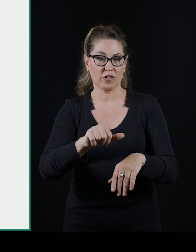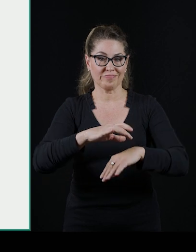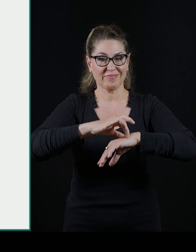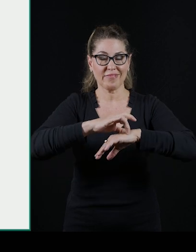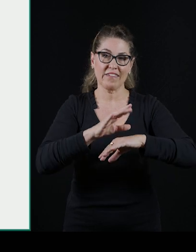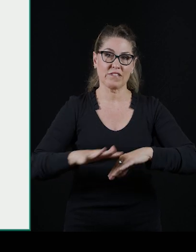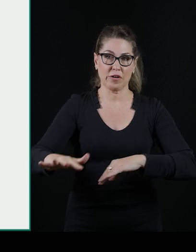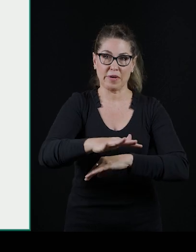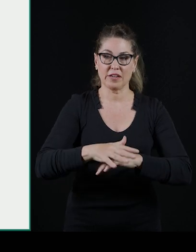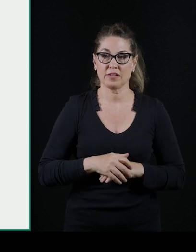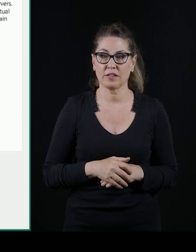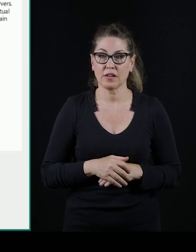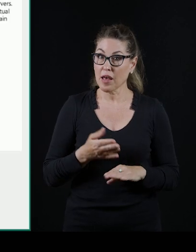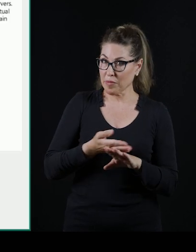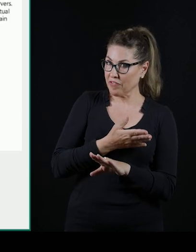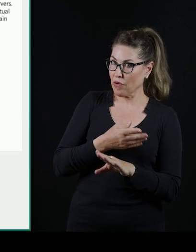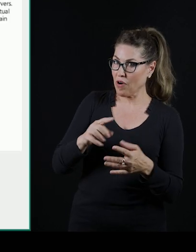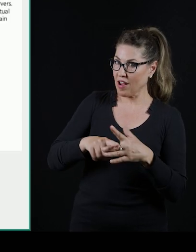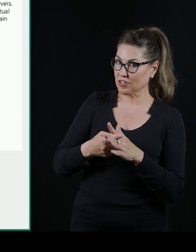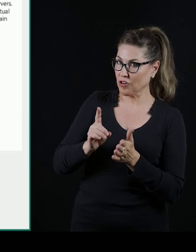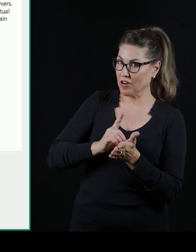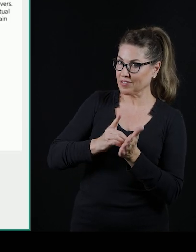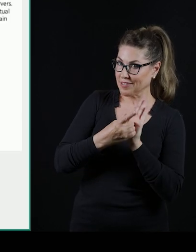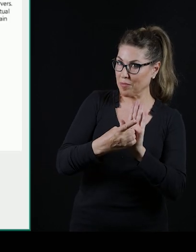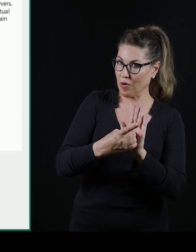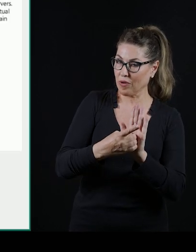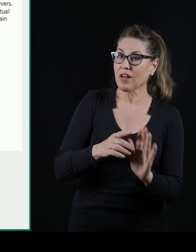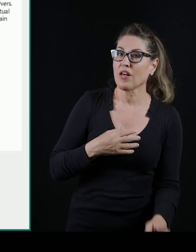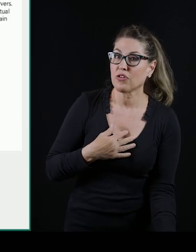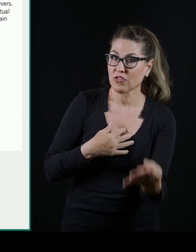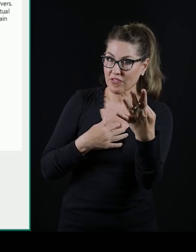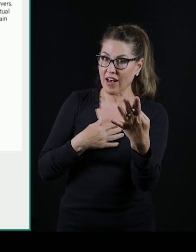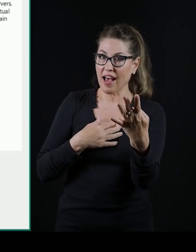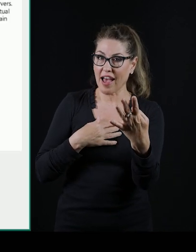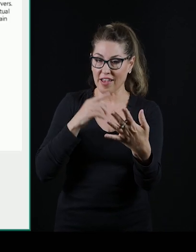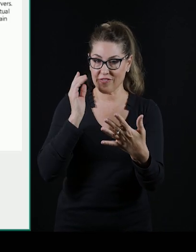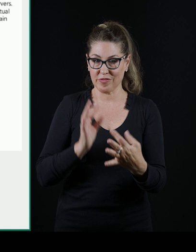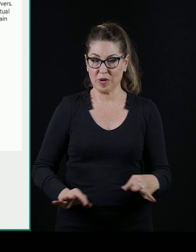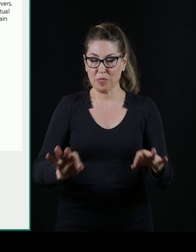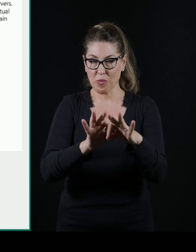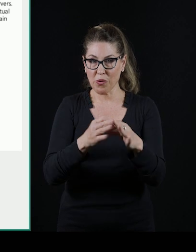Before we jump into the demo, there are five key concepts worth mentioning to fully grasp